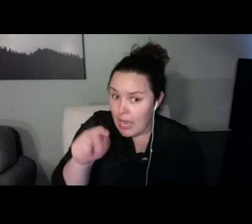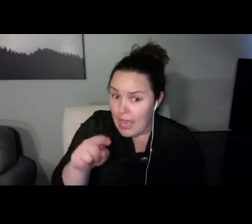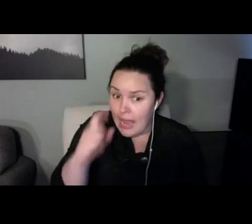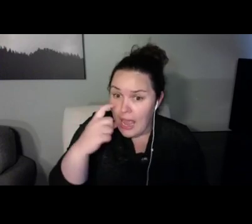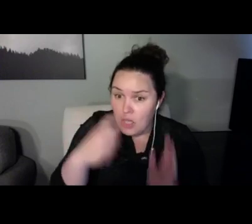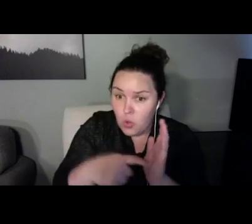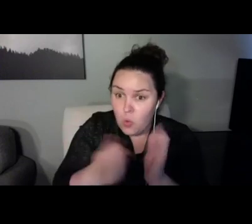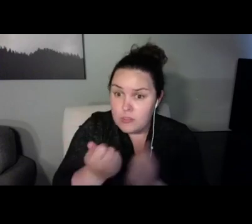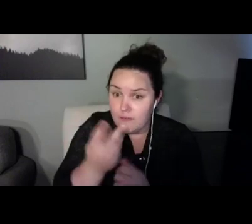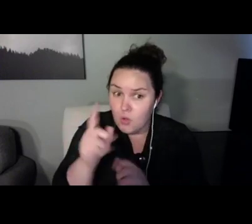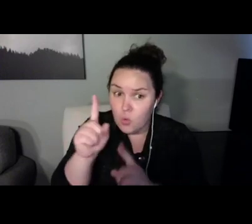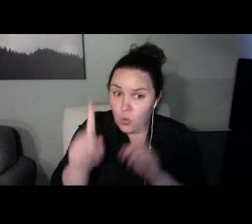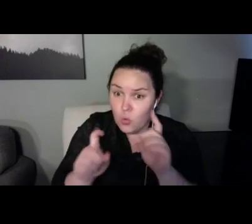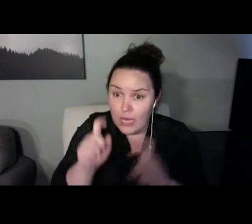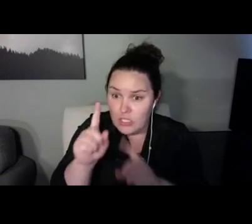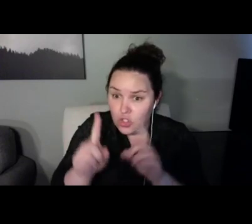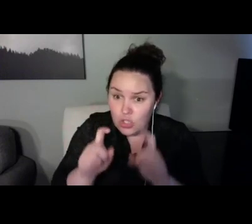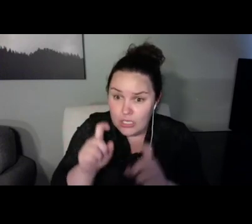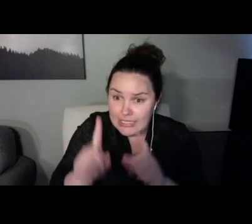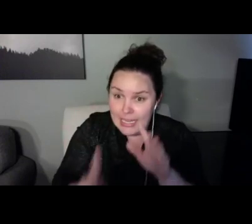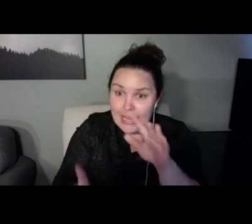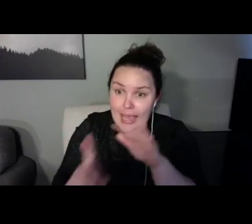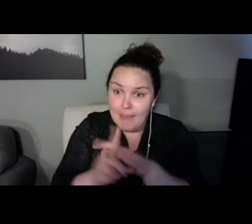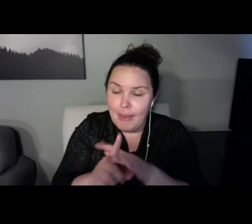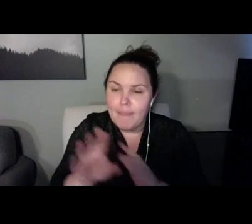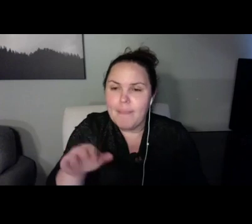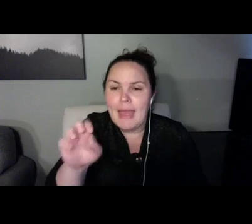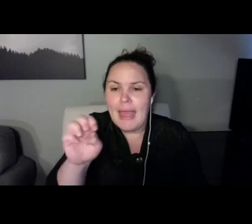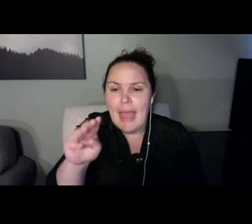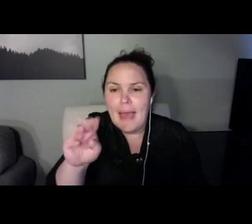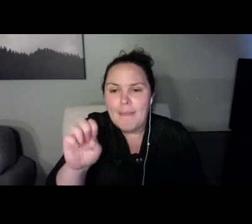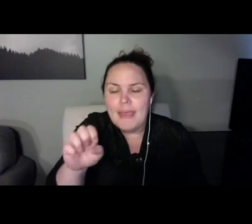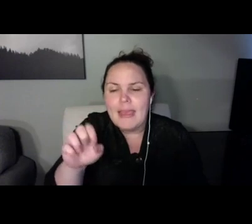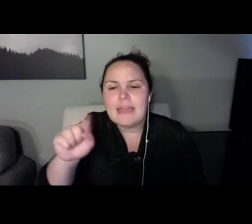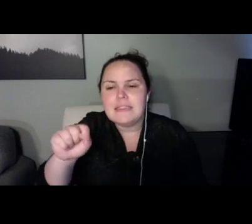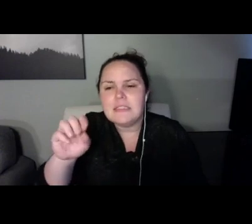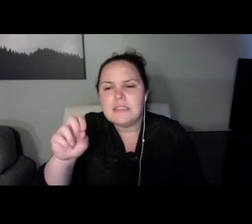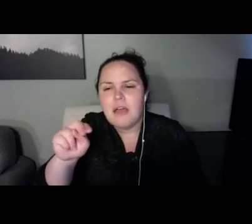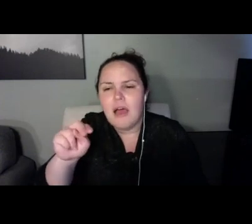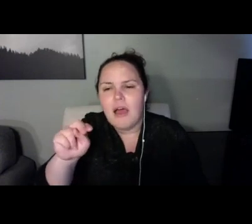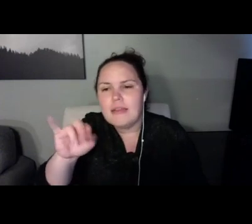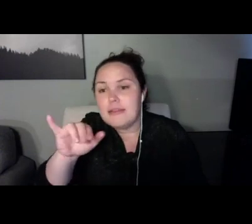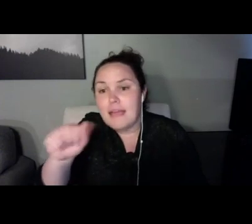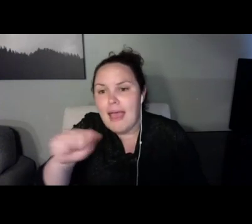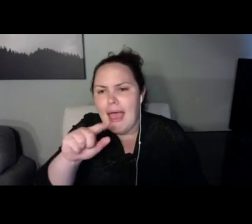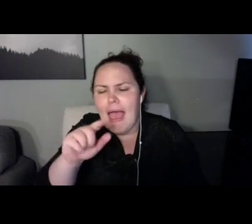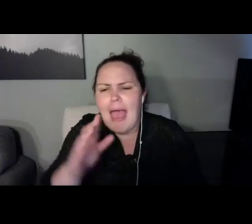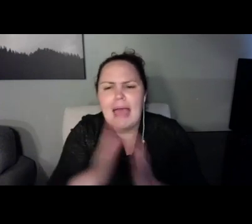Oh, okay. >> Eme: Oh yeah! Jen: Eme, Tanya asks what do you like to draw with?